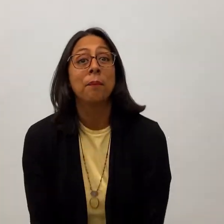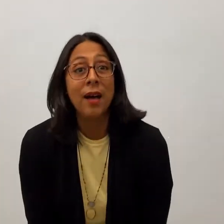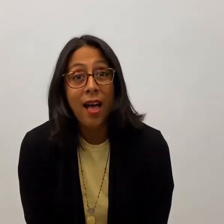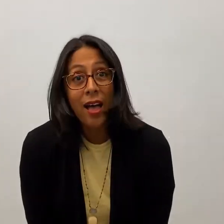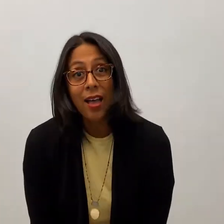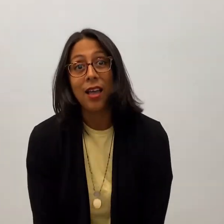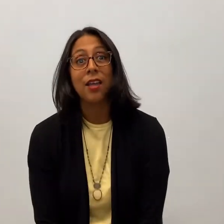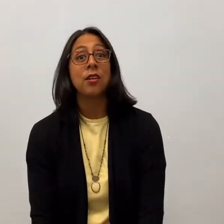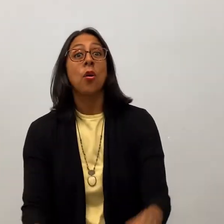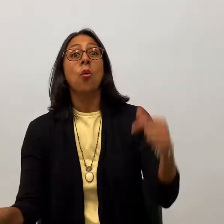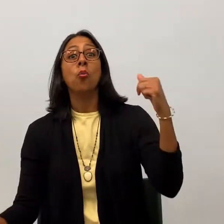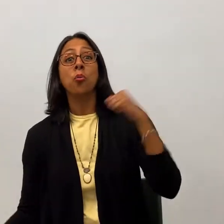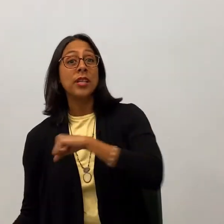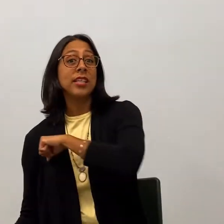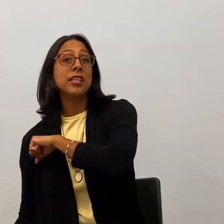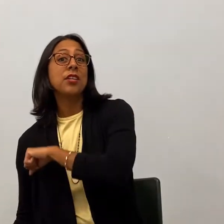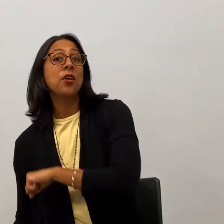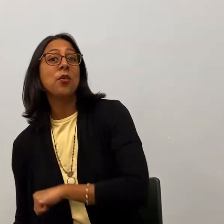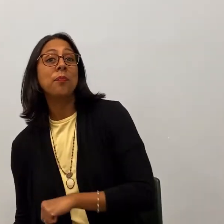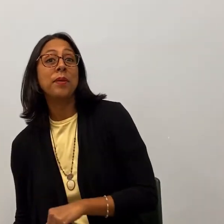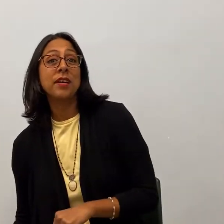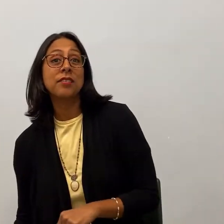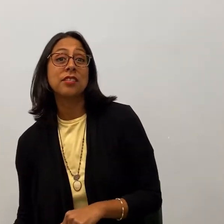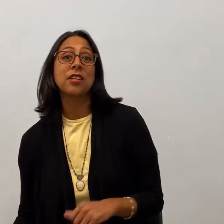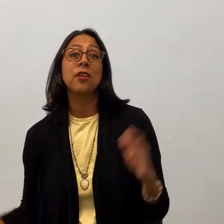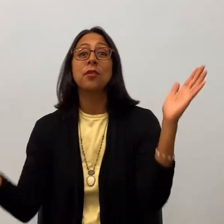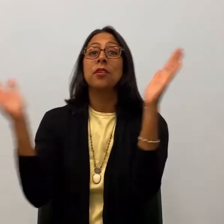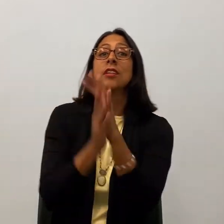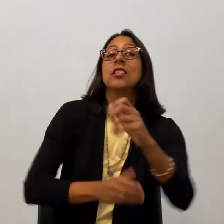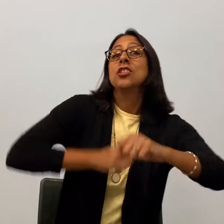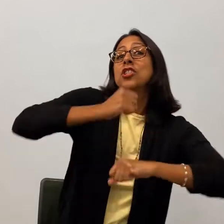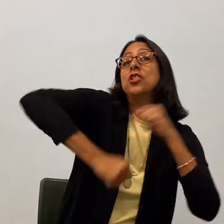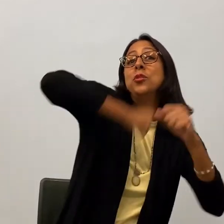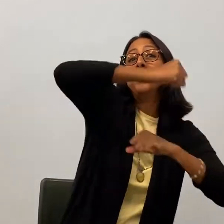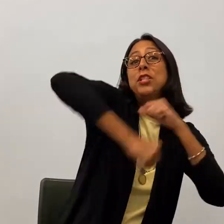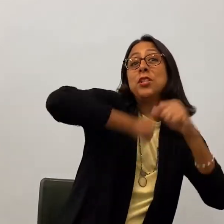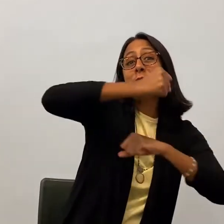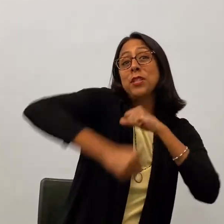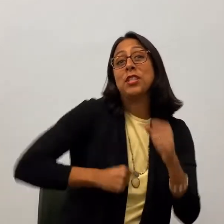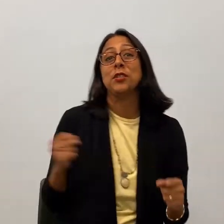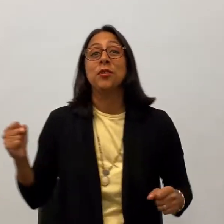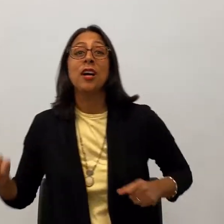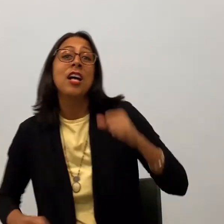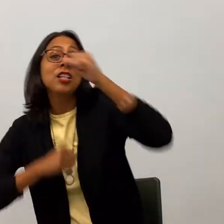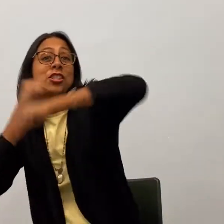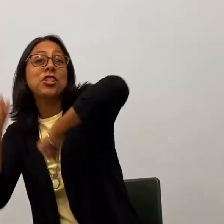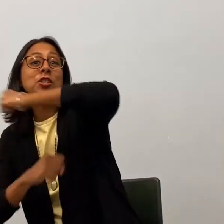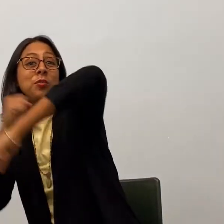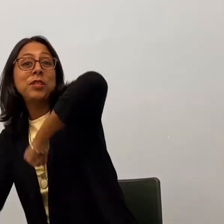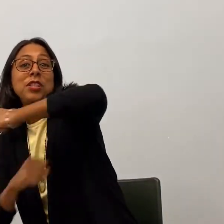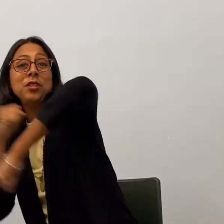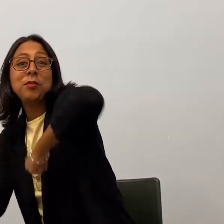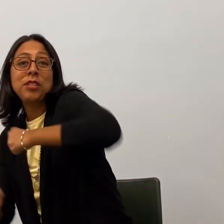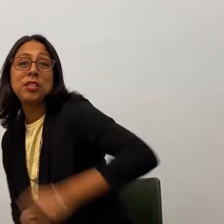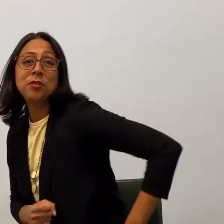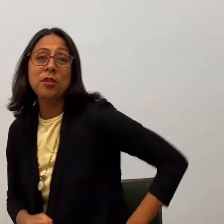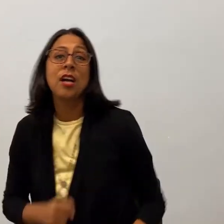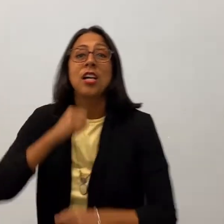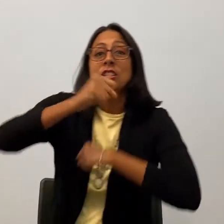But We know bears go [clap] shoo bee doo bee doo Shoo bee doo bee do